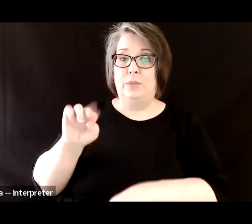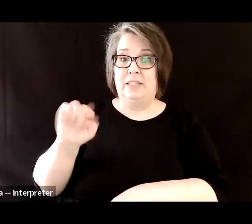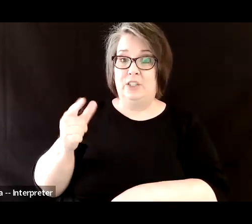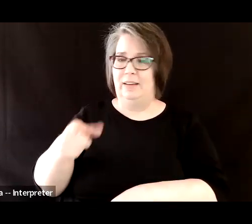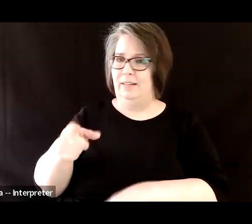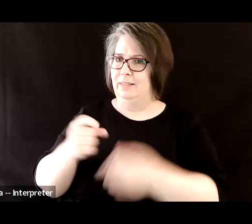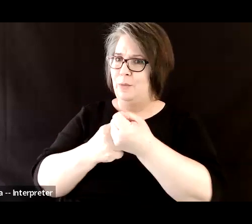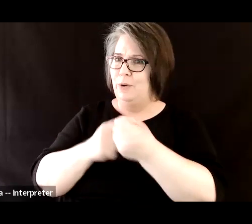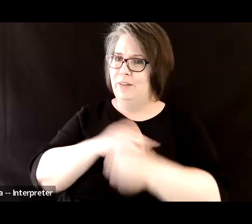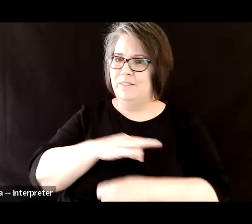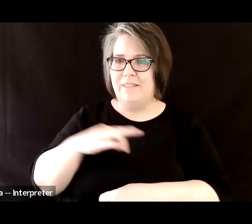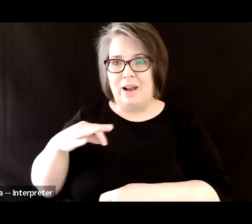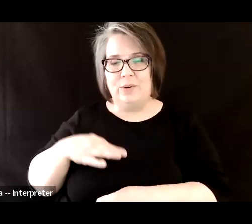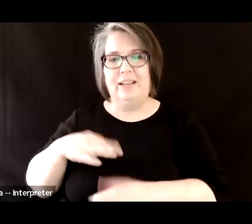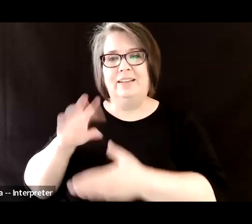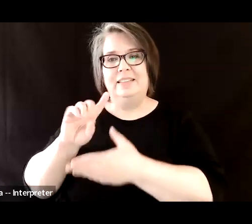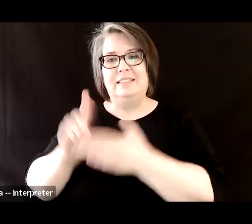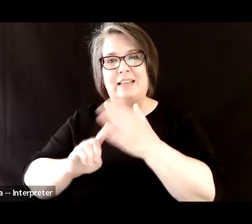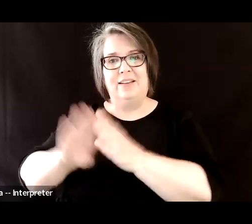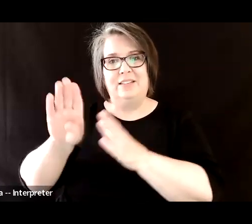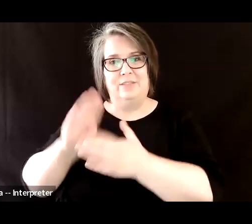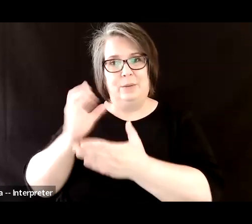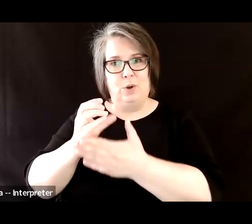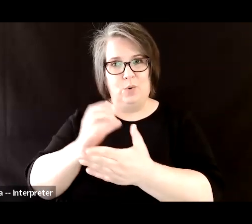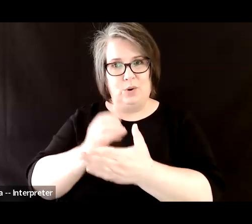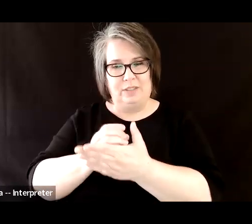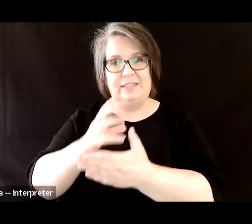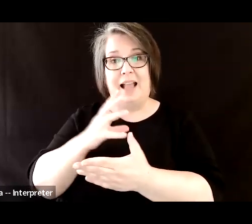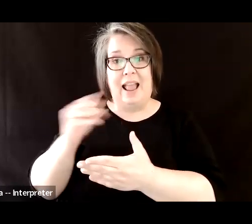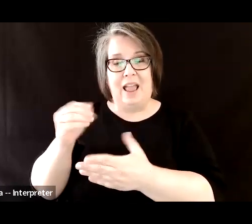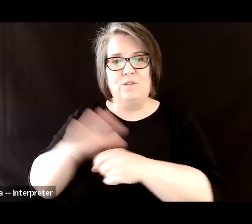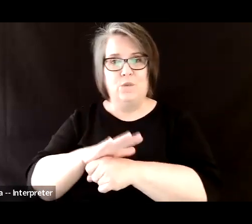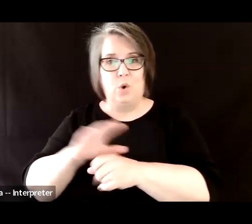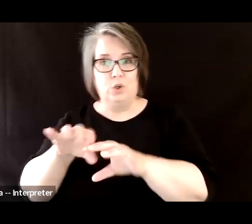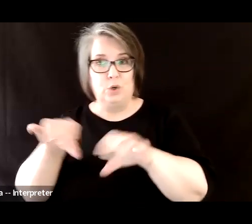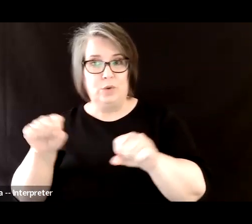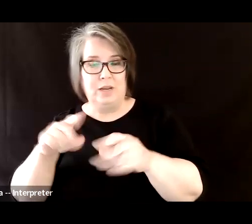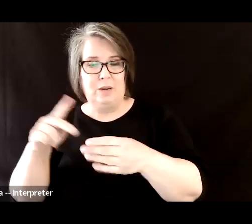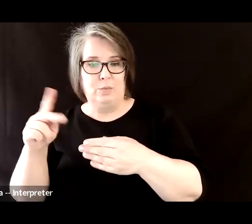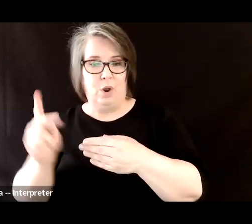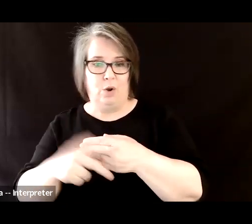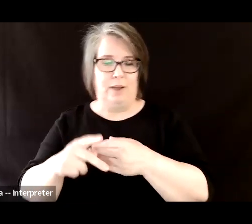in designing and developing courses and full degree programs, as part of the learning technology